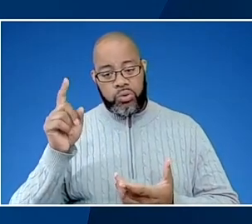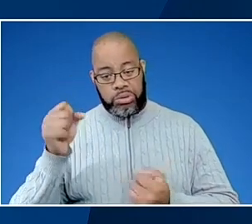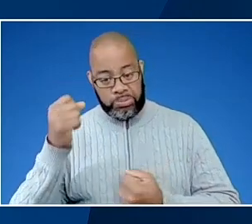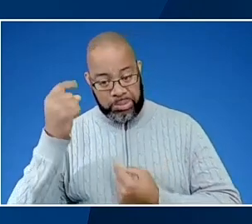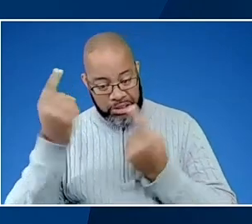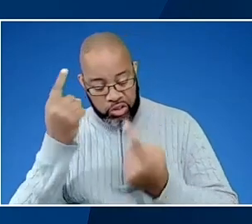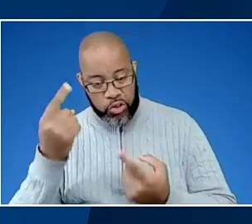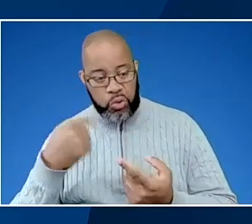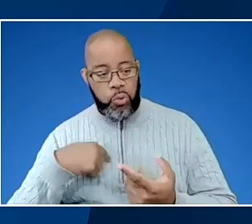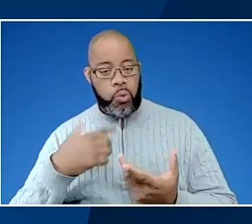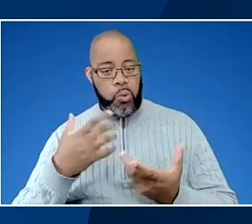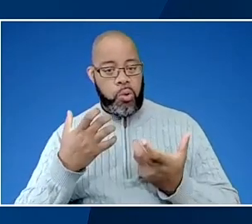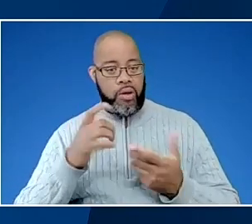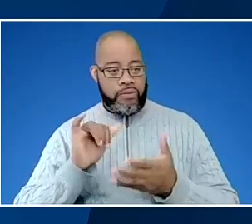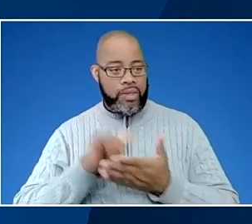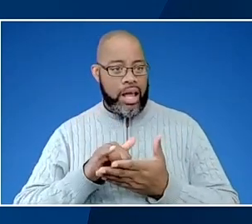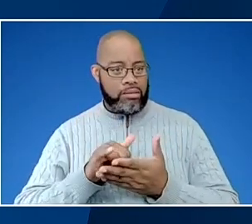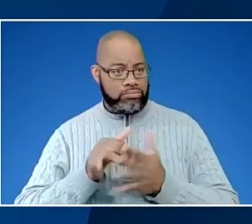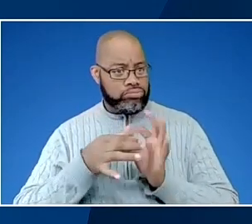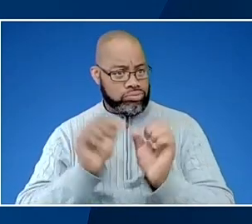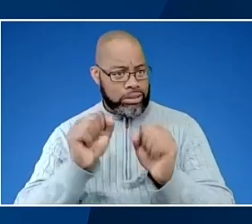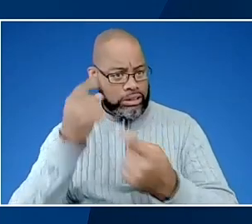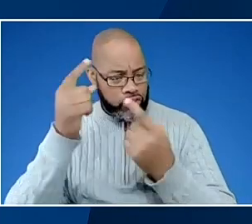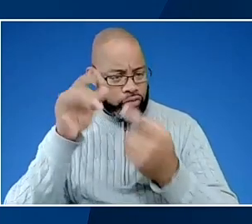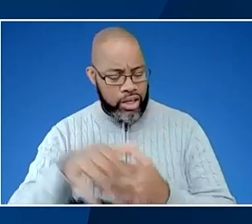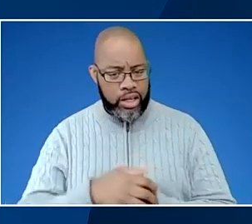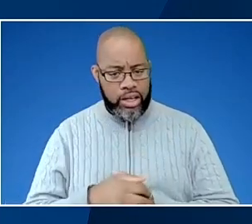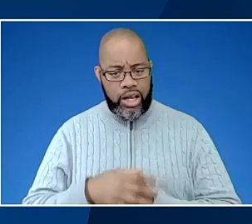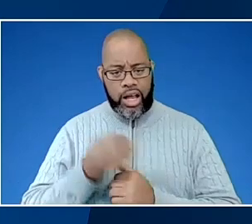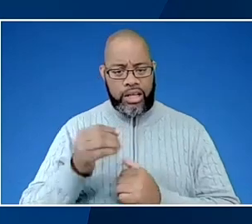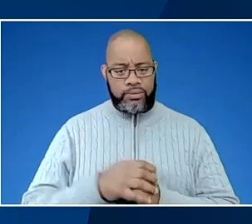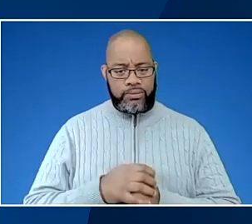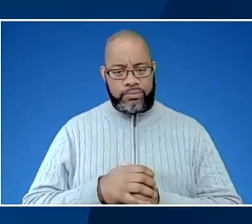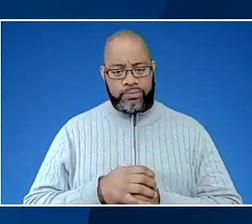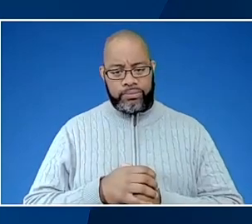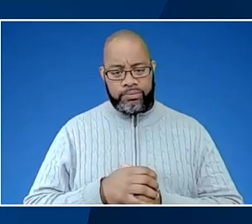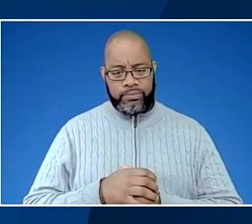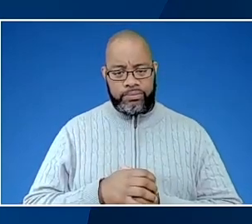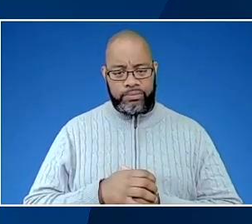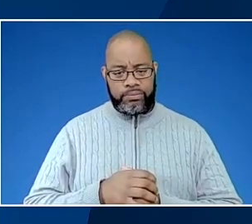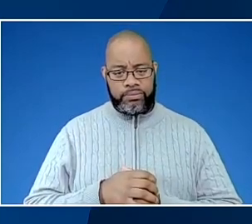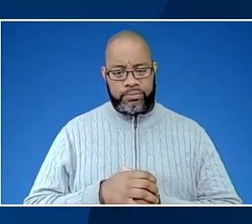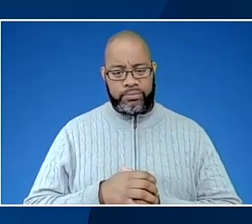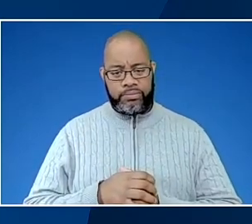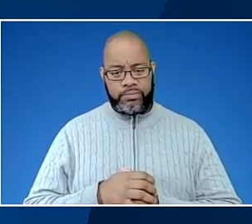like that to be considered. And, you know, and we can also seek